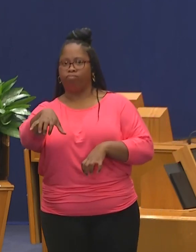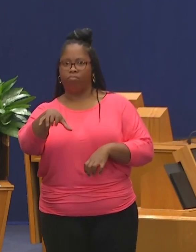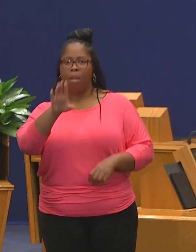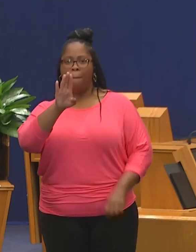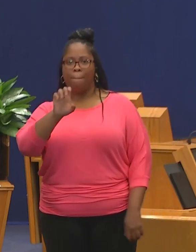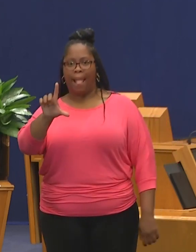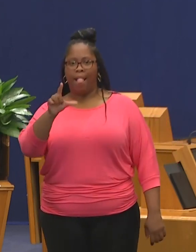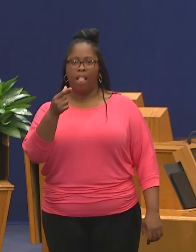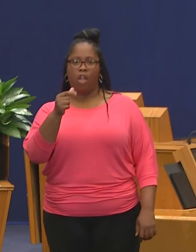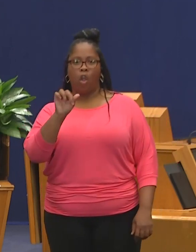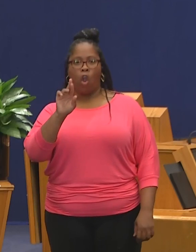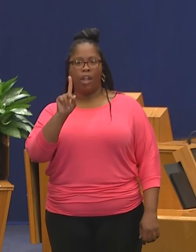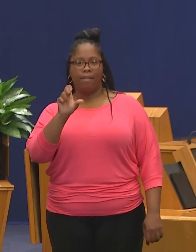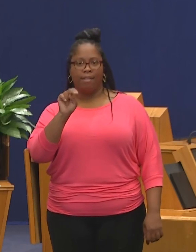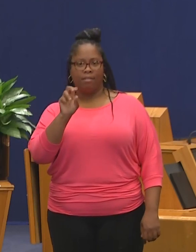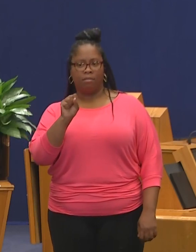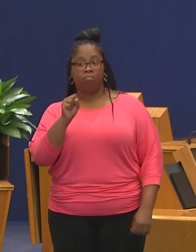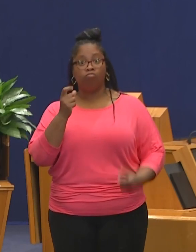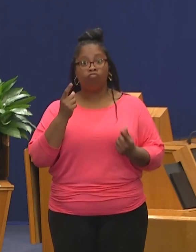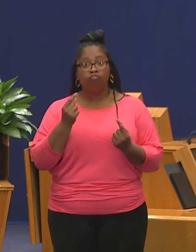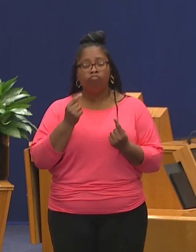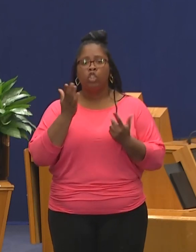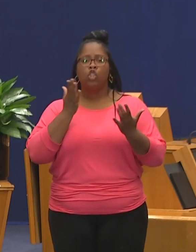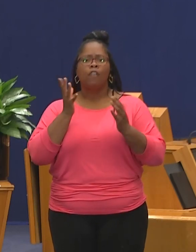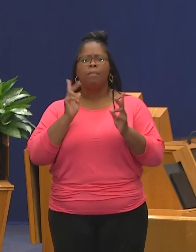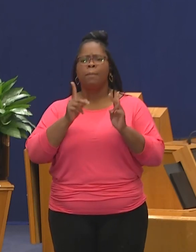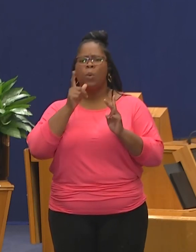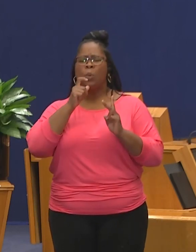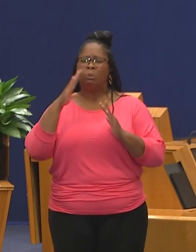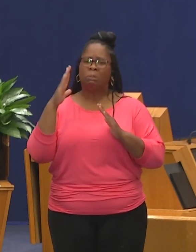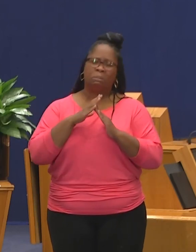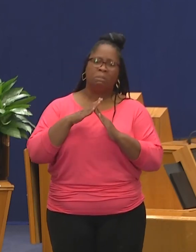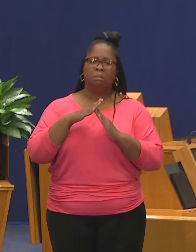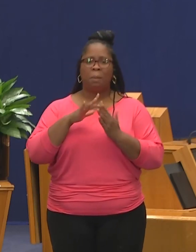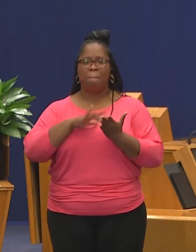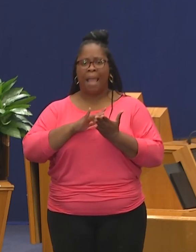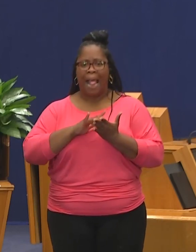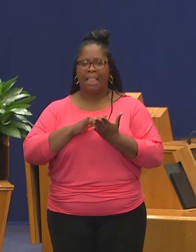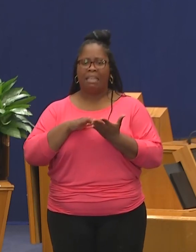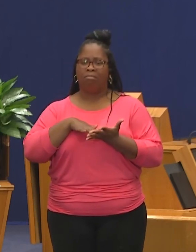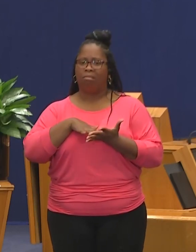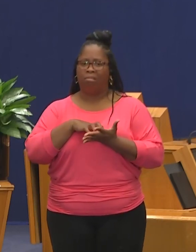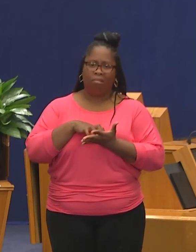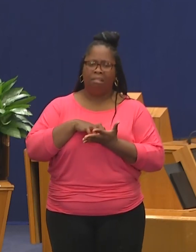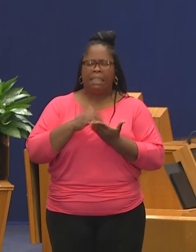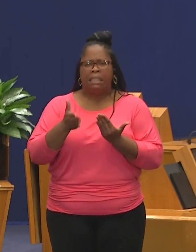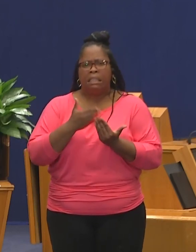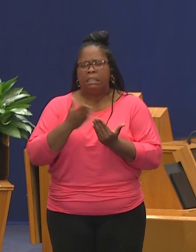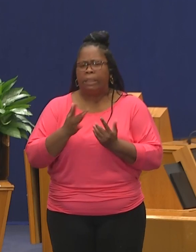FROM DOCKWEILER STATE PARK TO AN ALTERNATIVE SITE AT BELL GARDENS TO SERVE THOSE INDIVIDUALS WHO